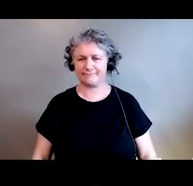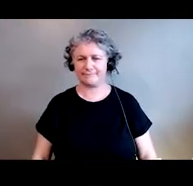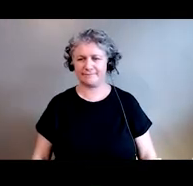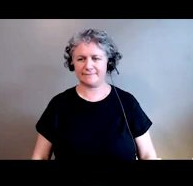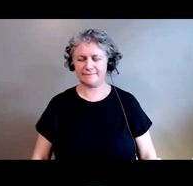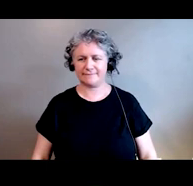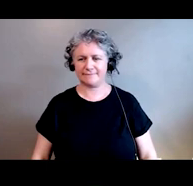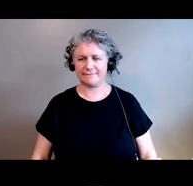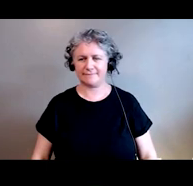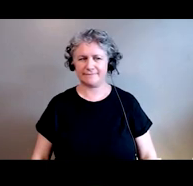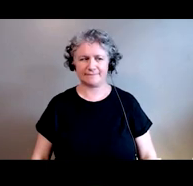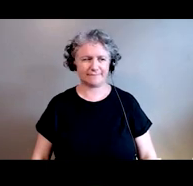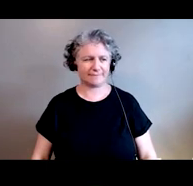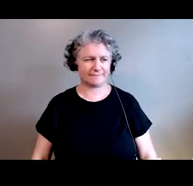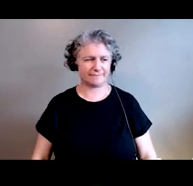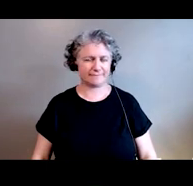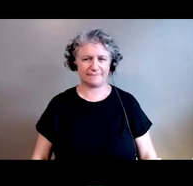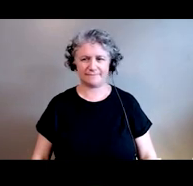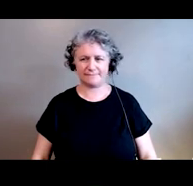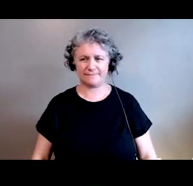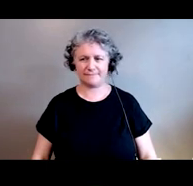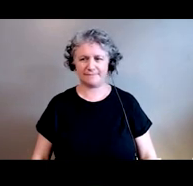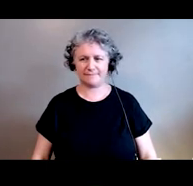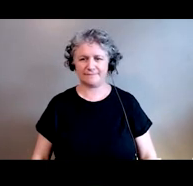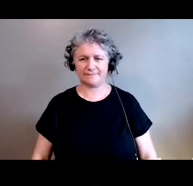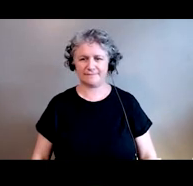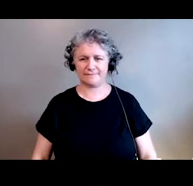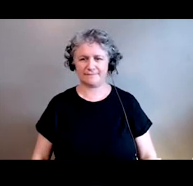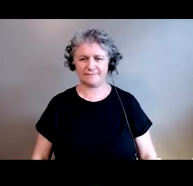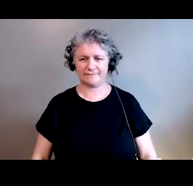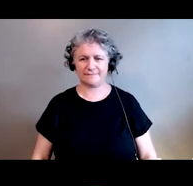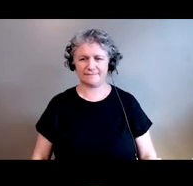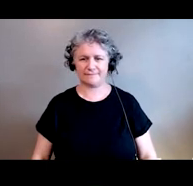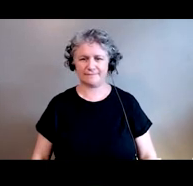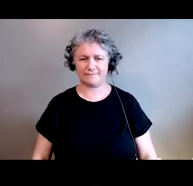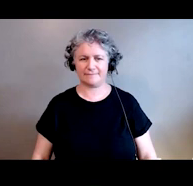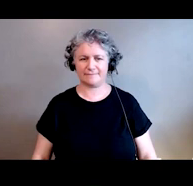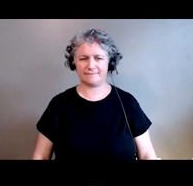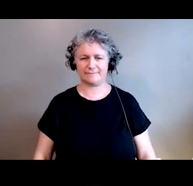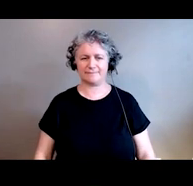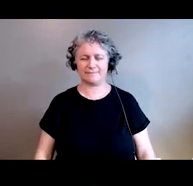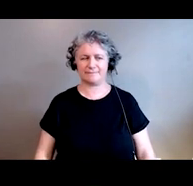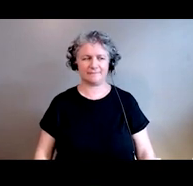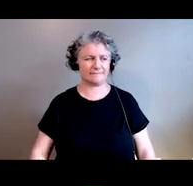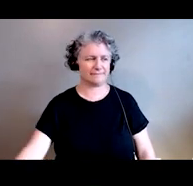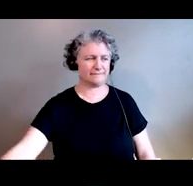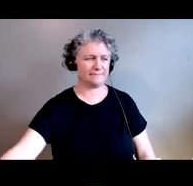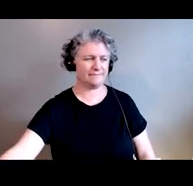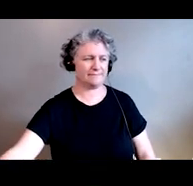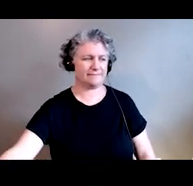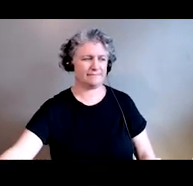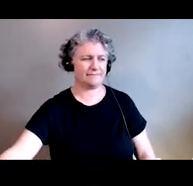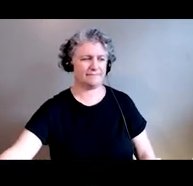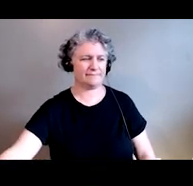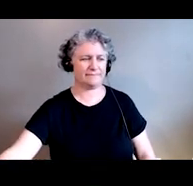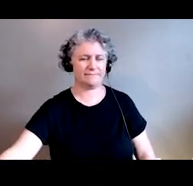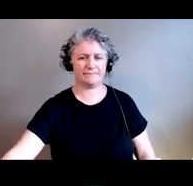So now I'd like to move on to the main part of the presentation. Firstly, I'd like to